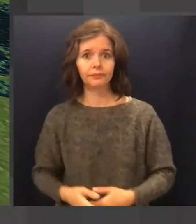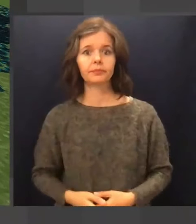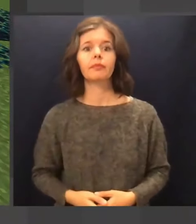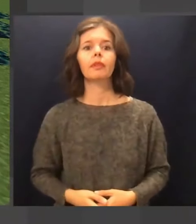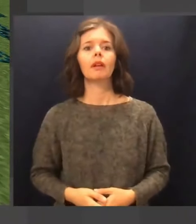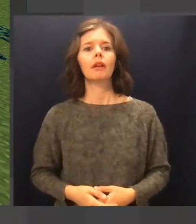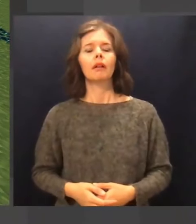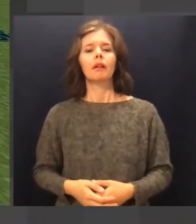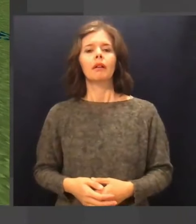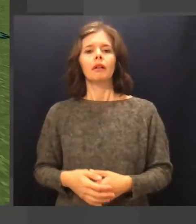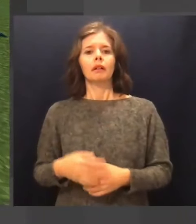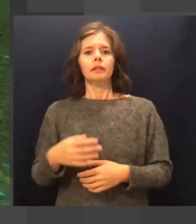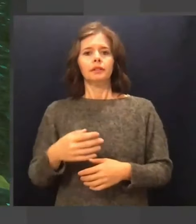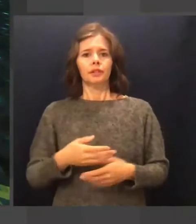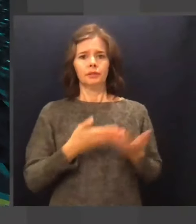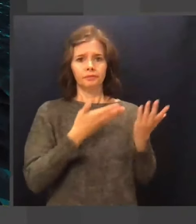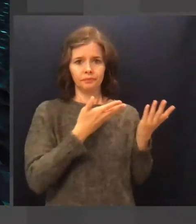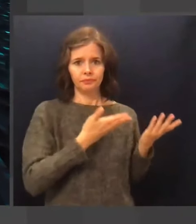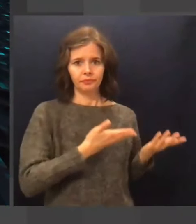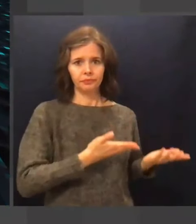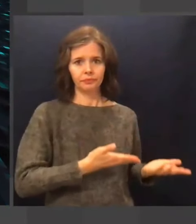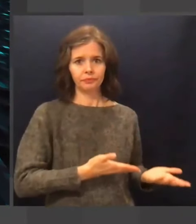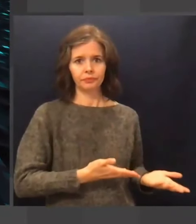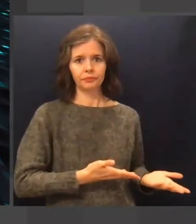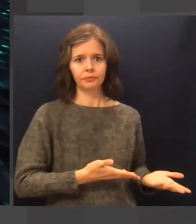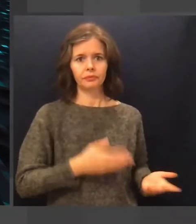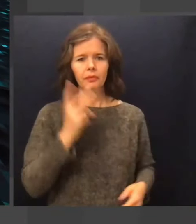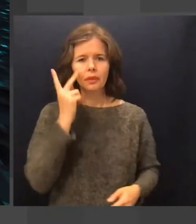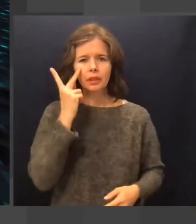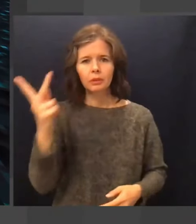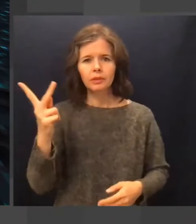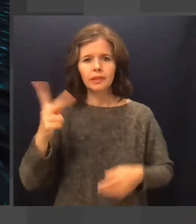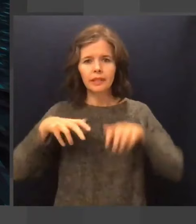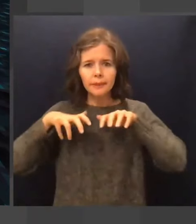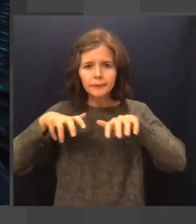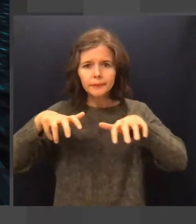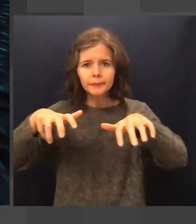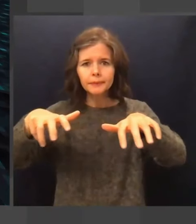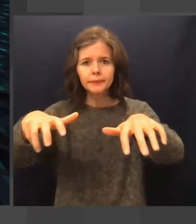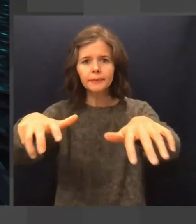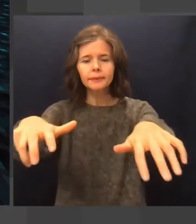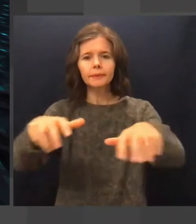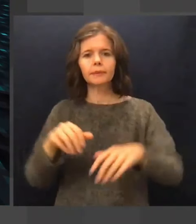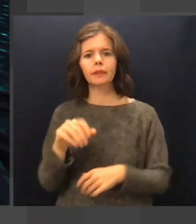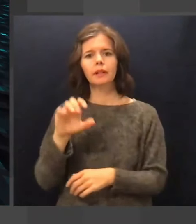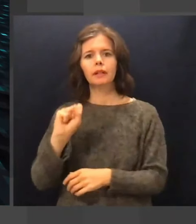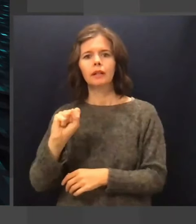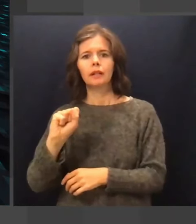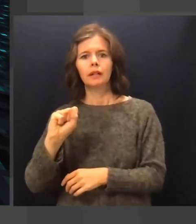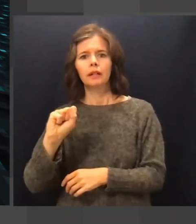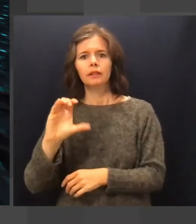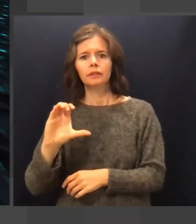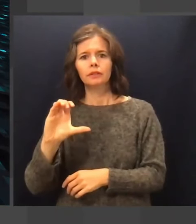CAN SEE THAT IT'S BASICALLY THIS GROWTH AND THIS IS CALLED THE SCULK BLOCKS.